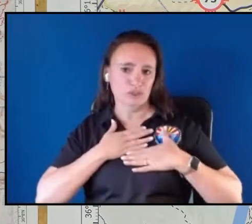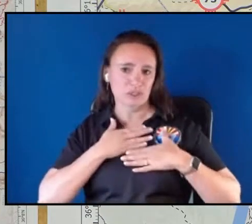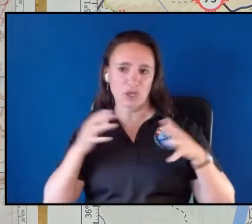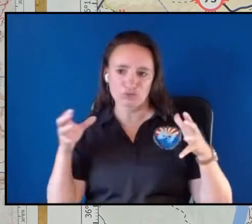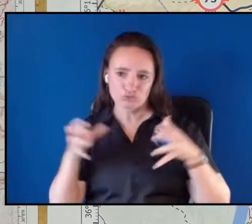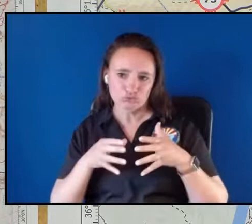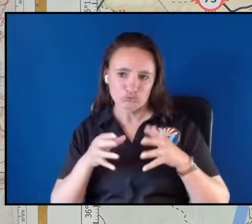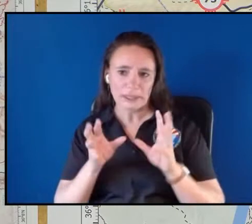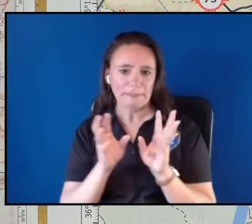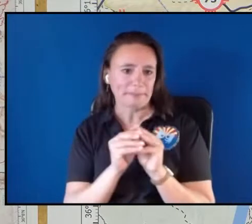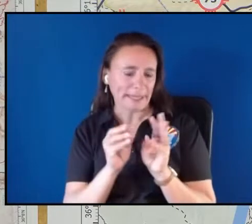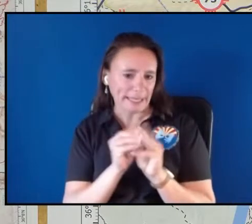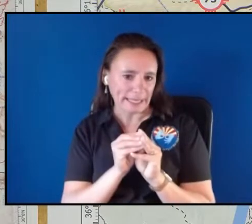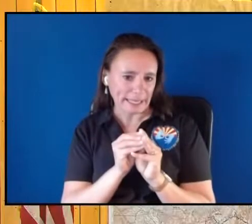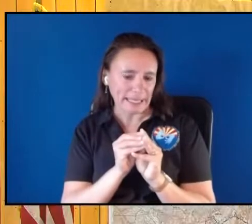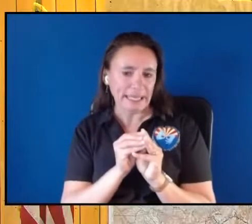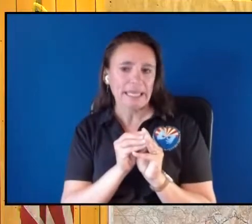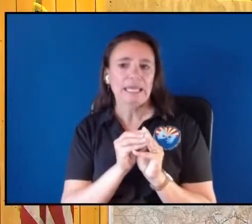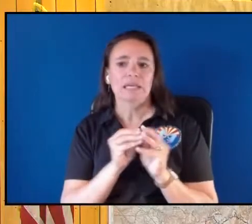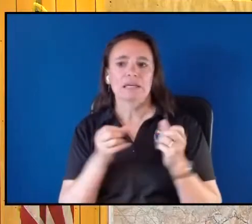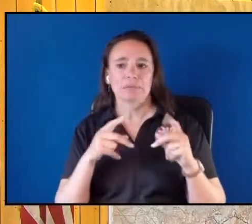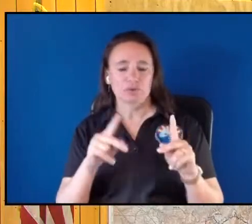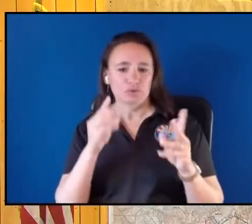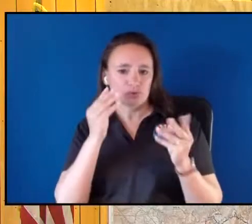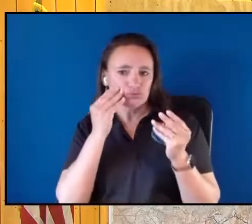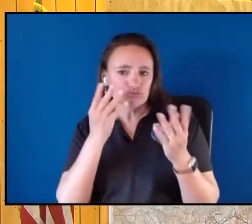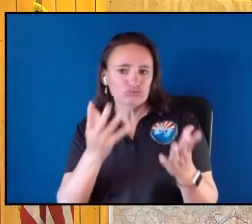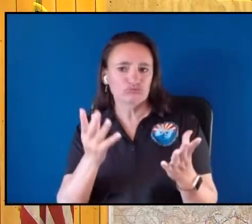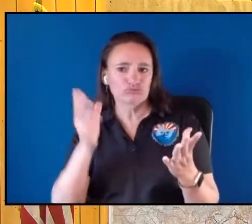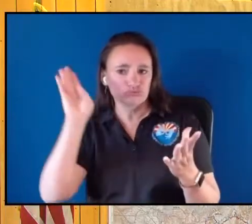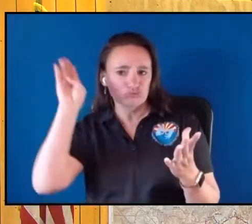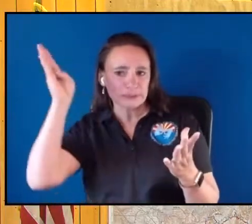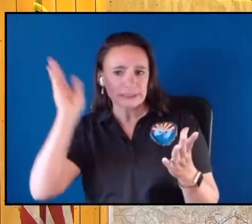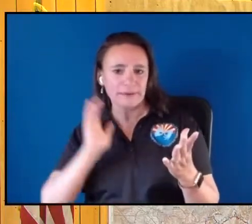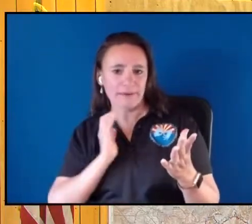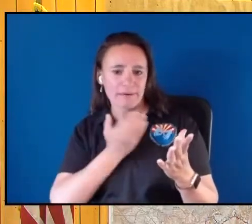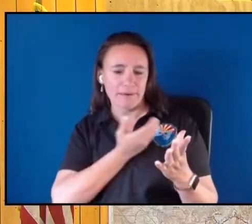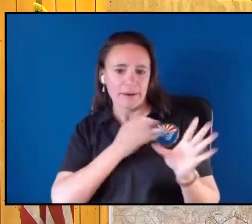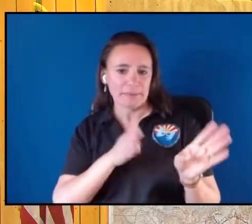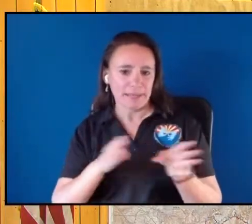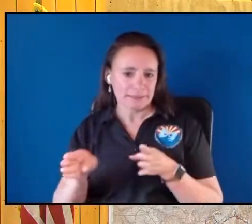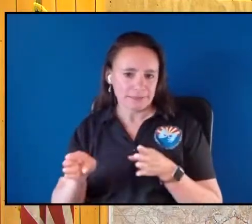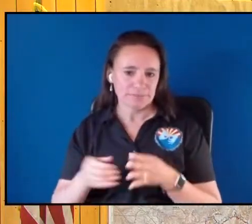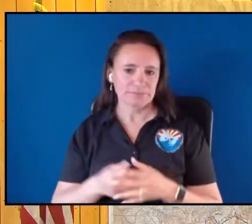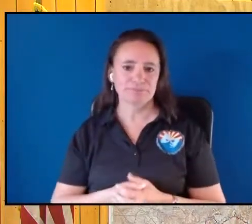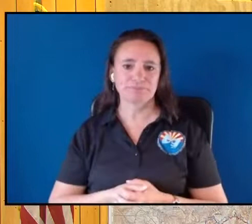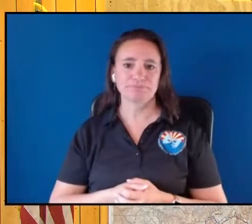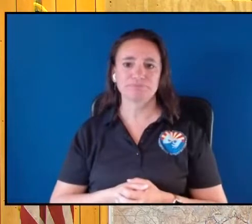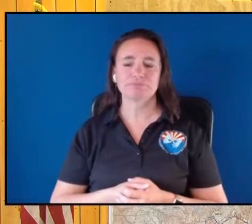present some of our plans to them. As we move north, so up